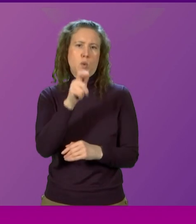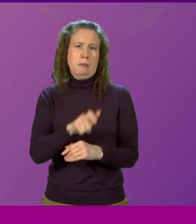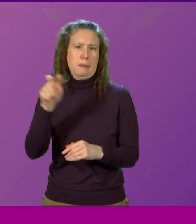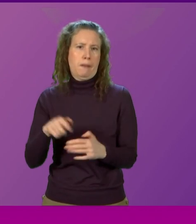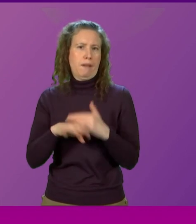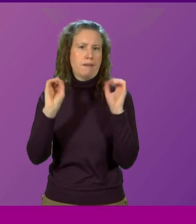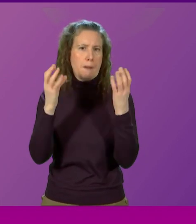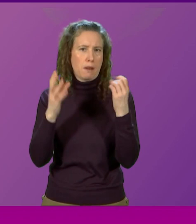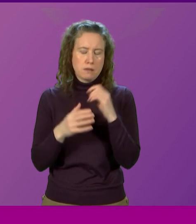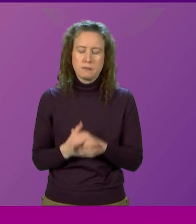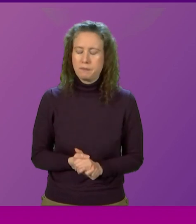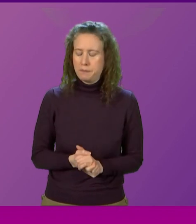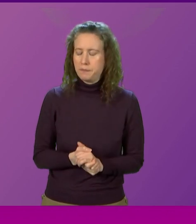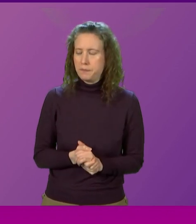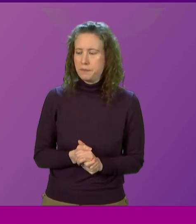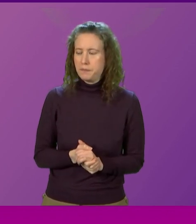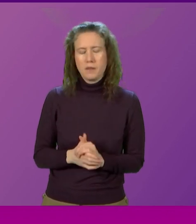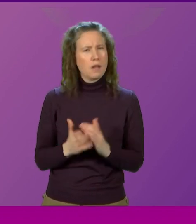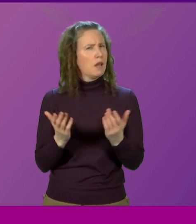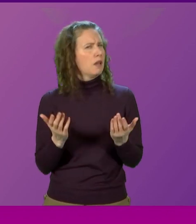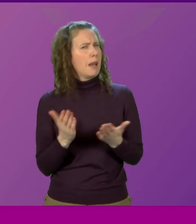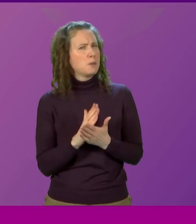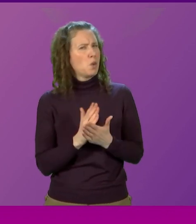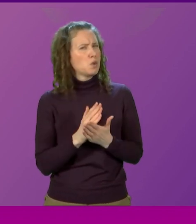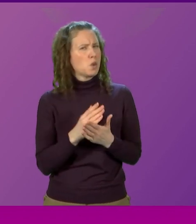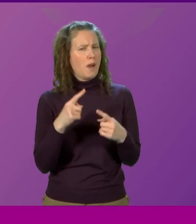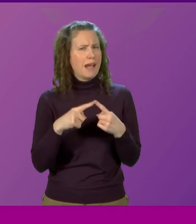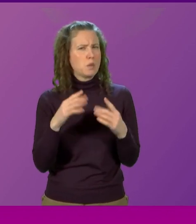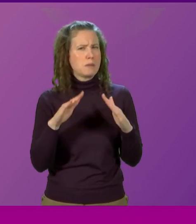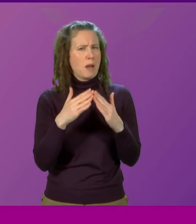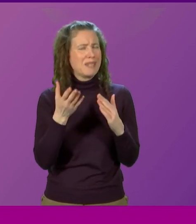I am genuinely not sure that Edward Mountain listened to the answer to his first question.